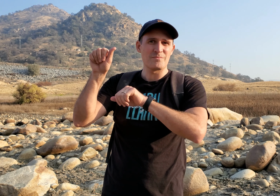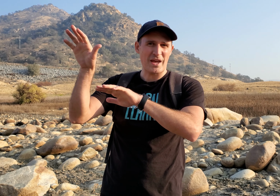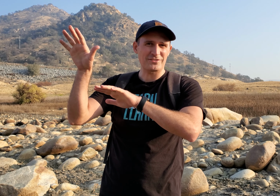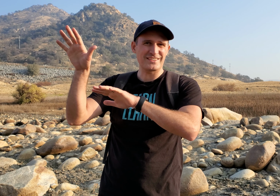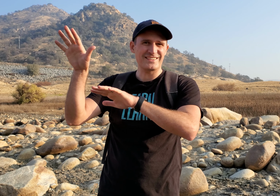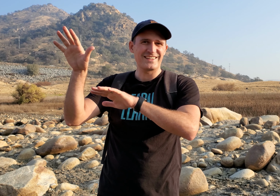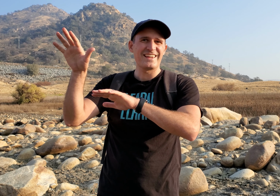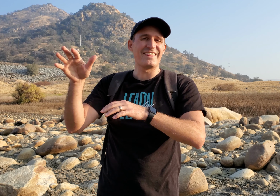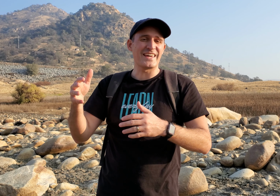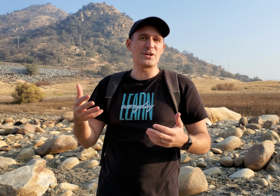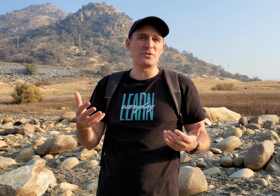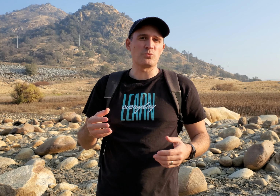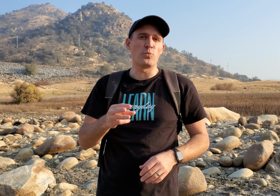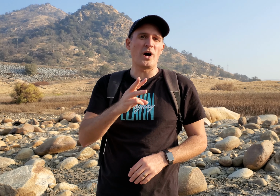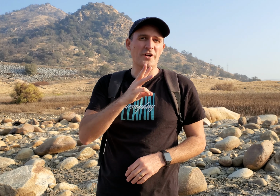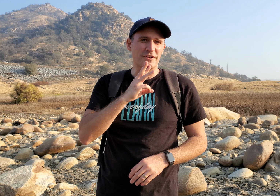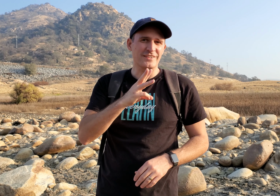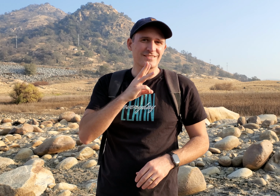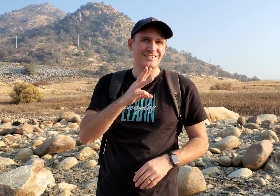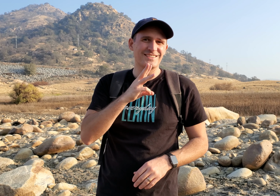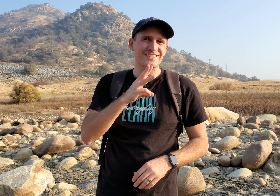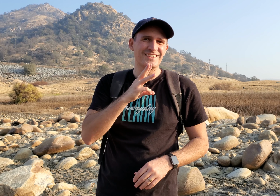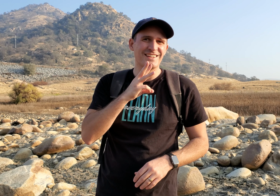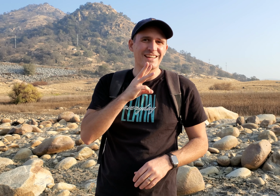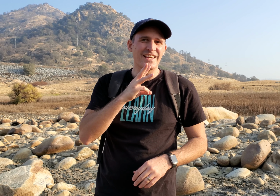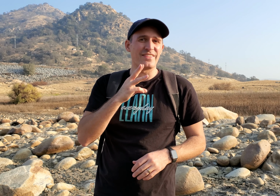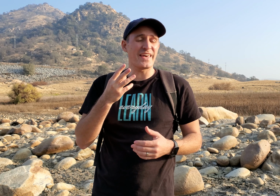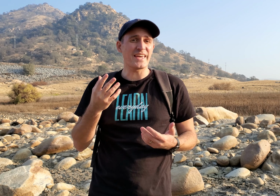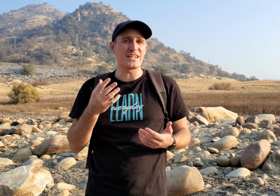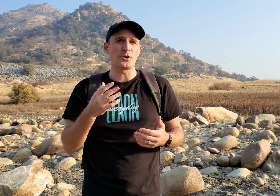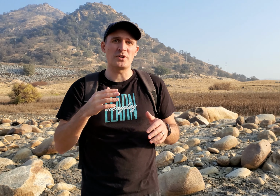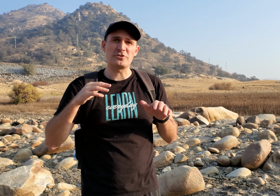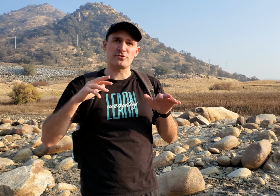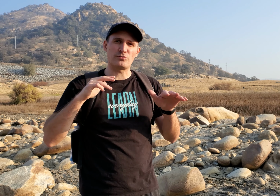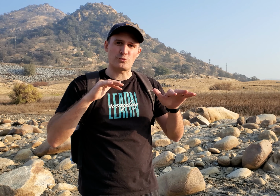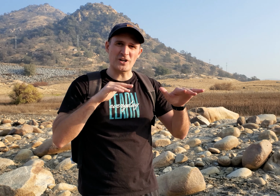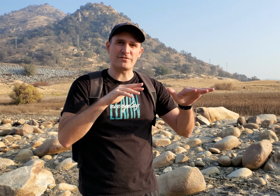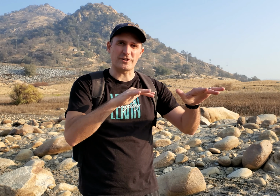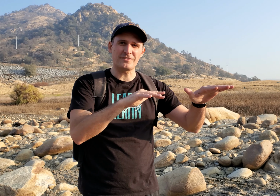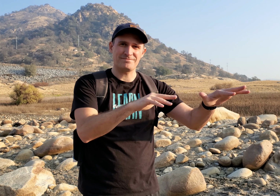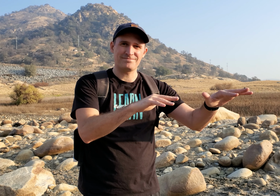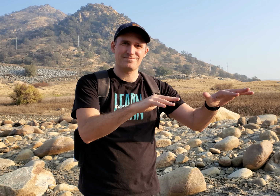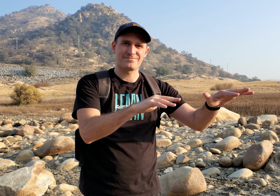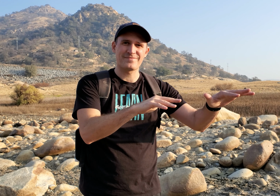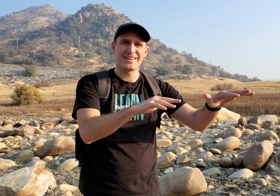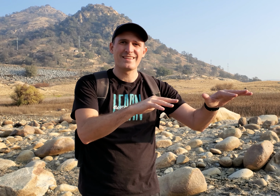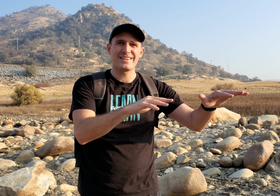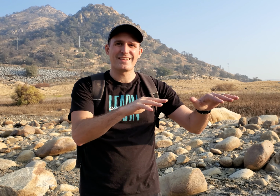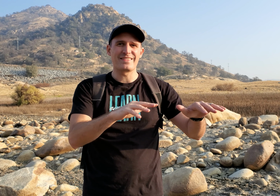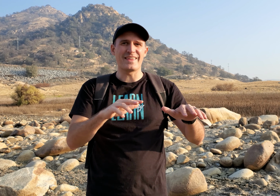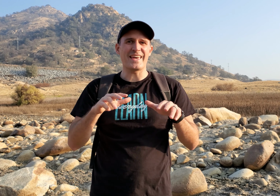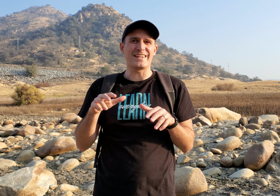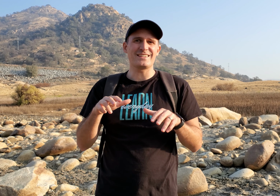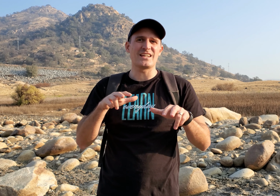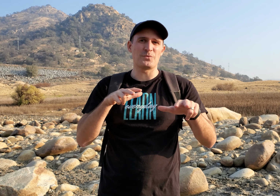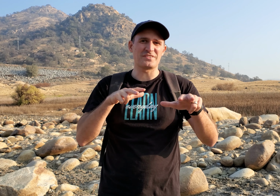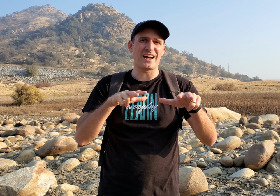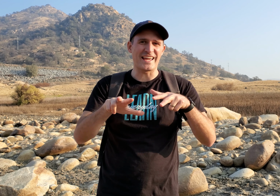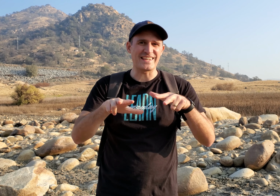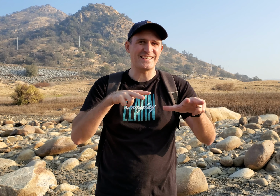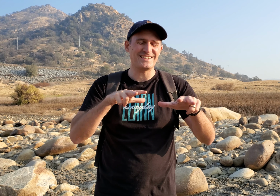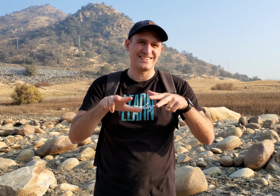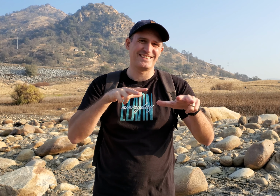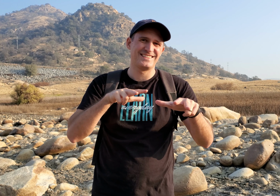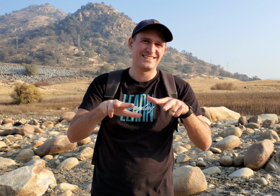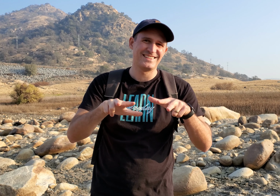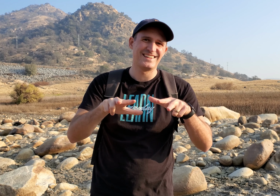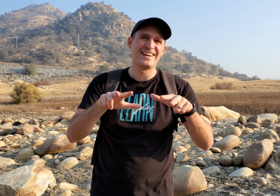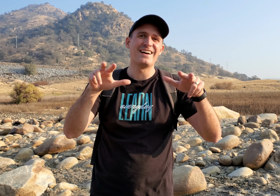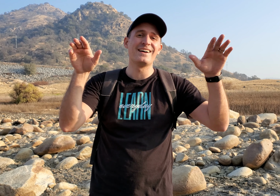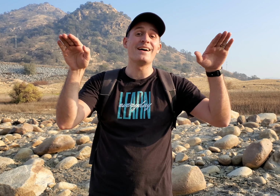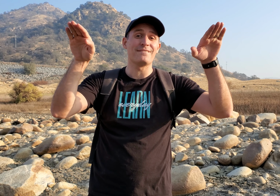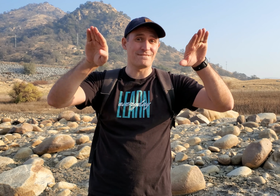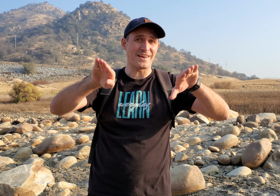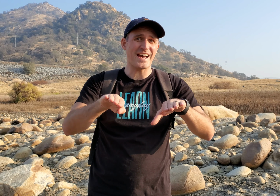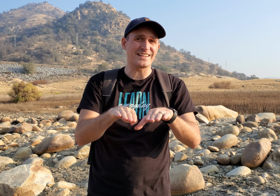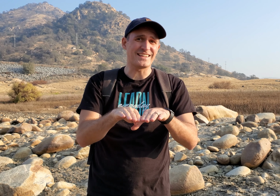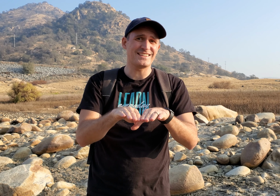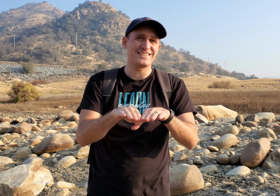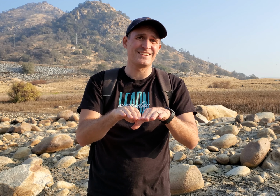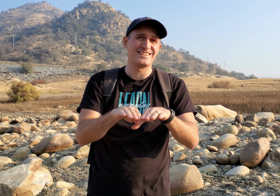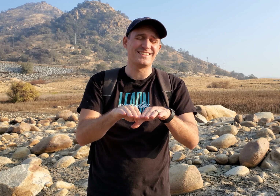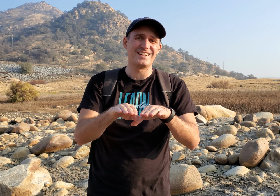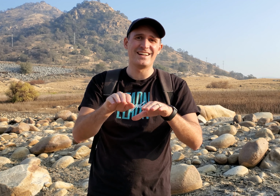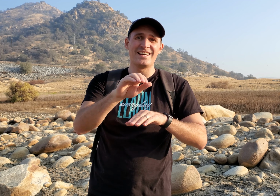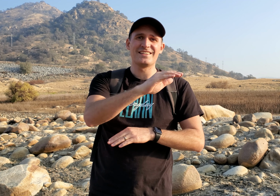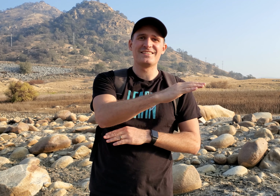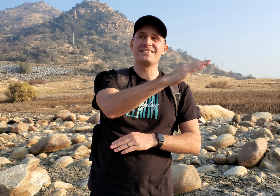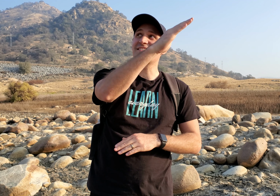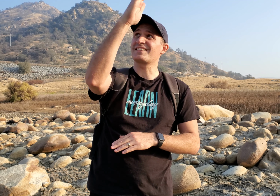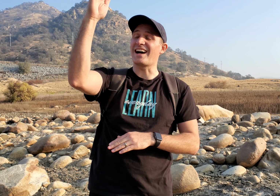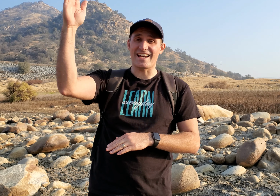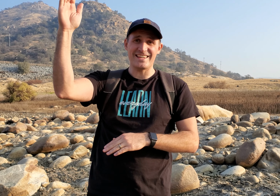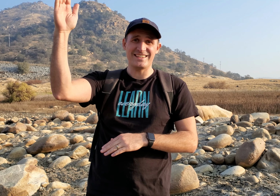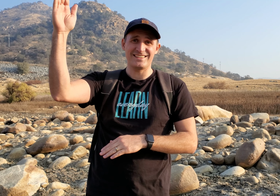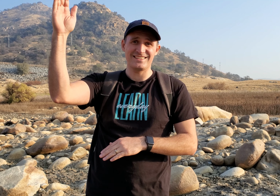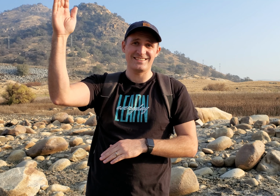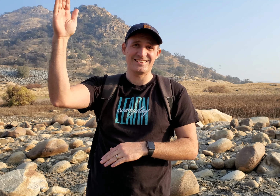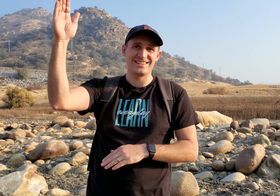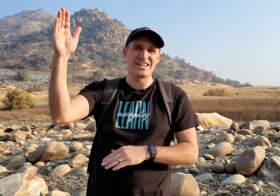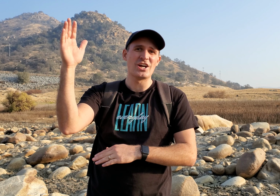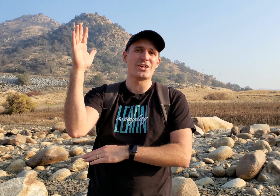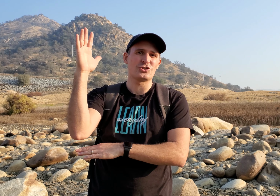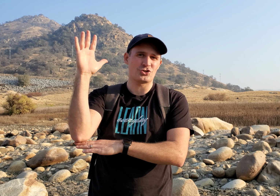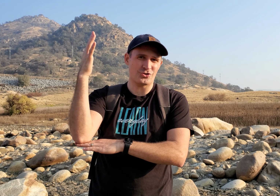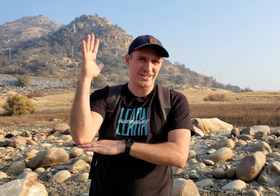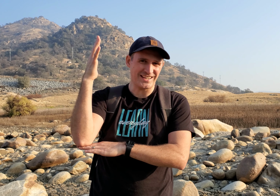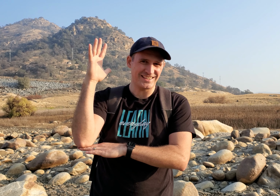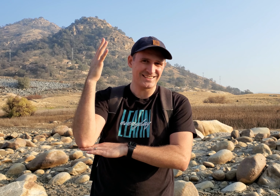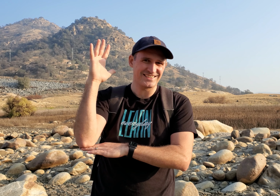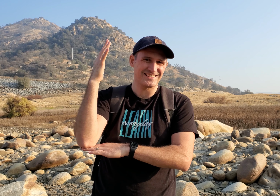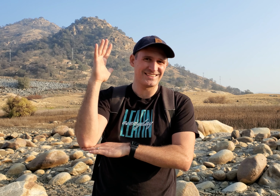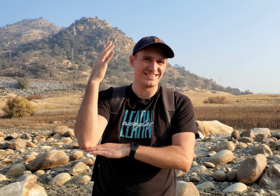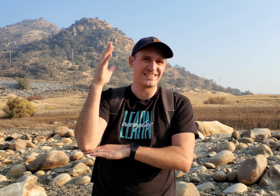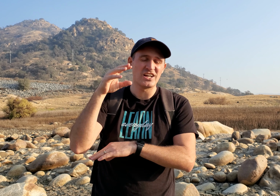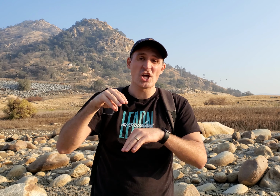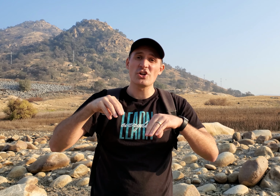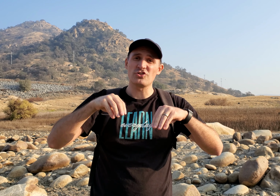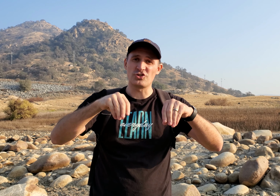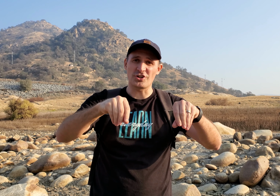mountain, then it was water, then it was river, then it was hiking, valley, sky, tree, dirt,